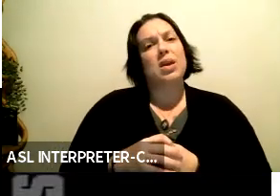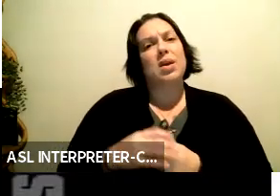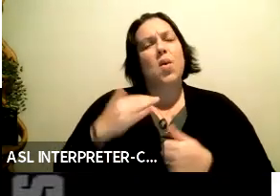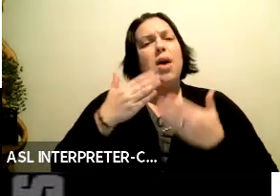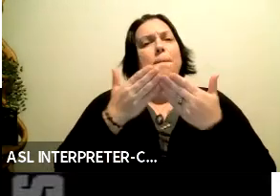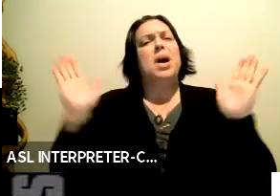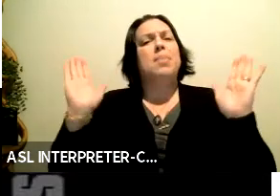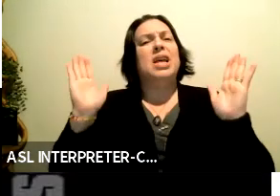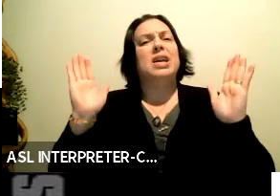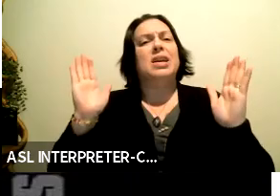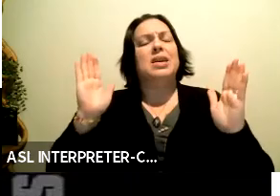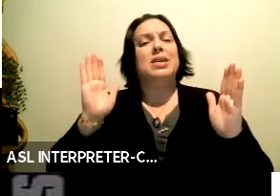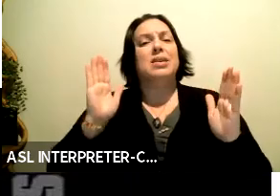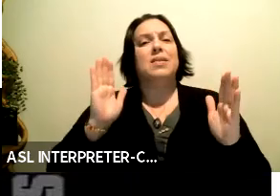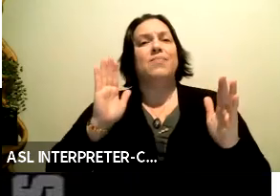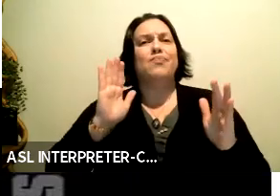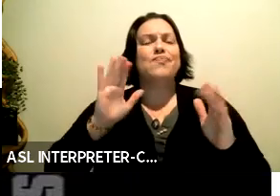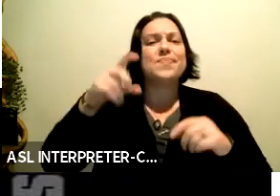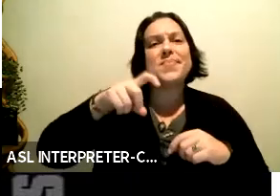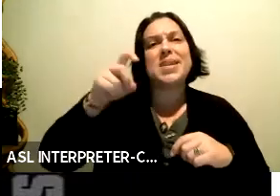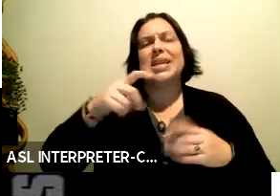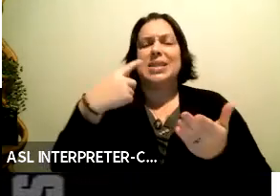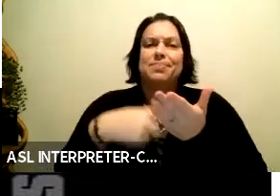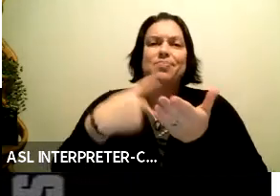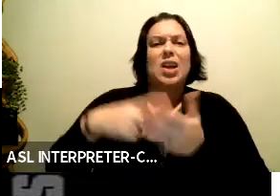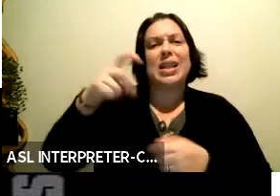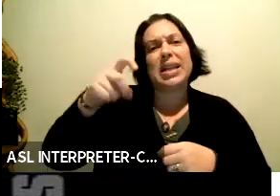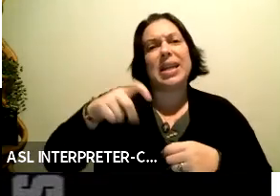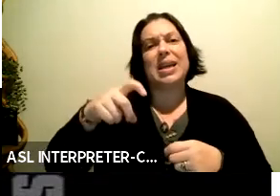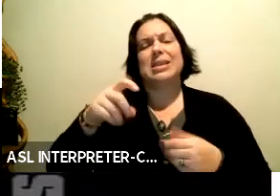and functional needs in general and then public and in particular community groups,